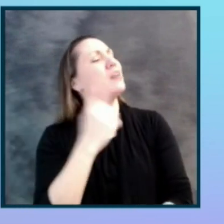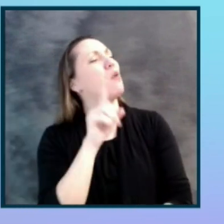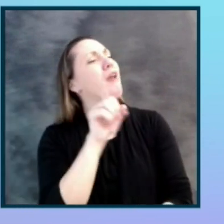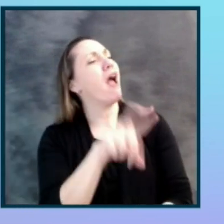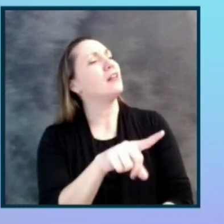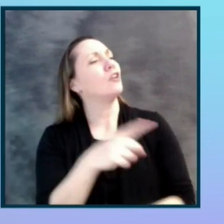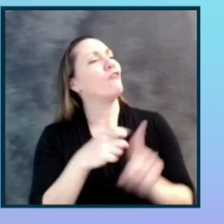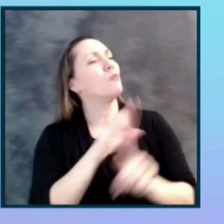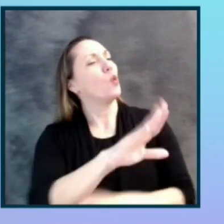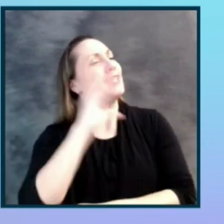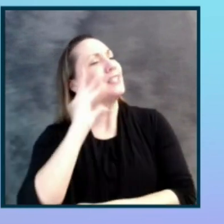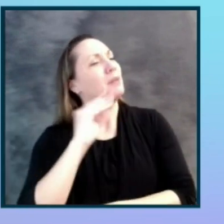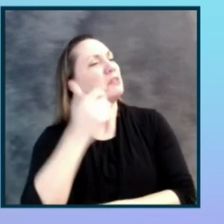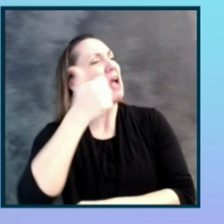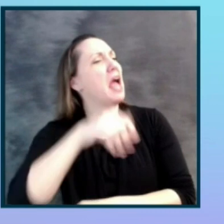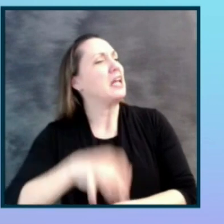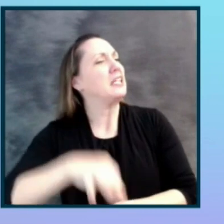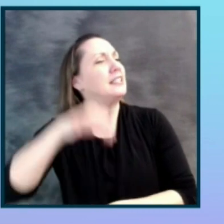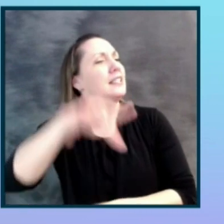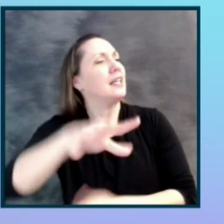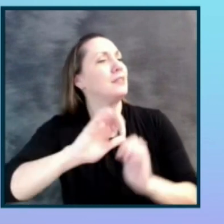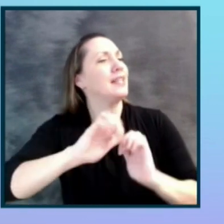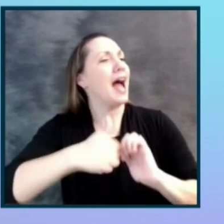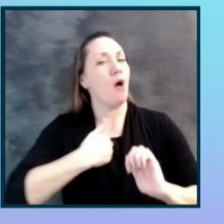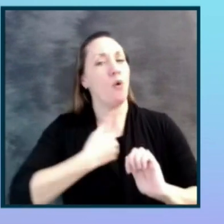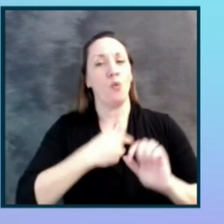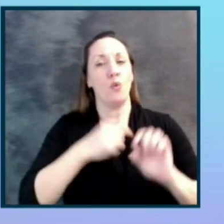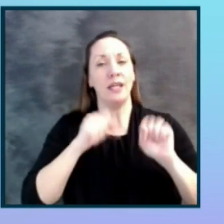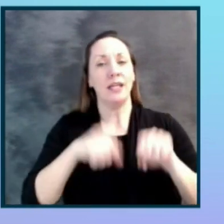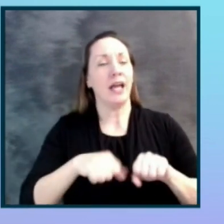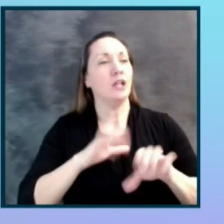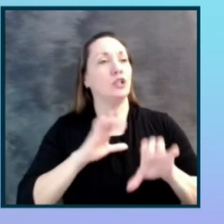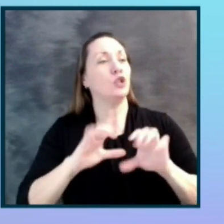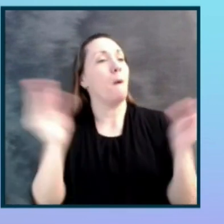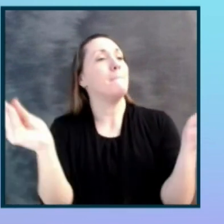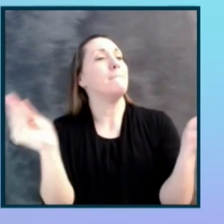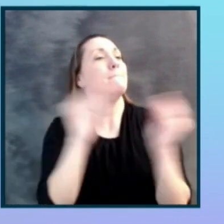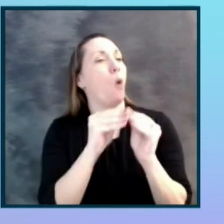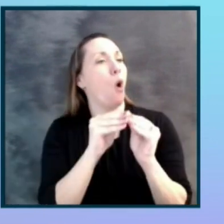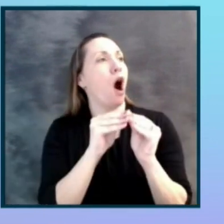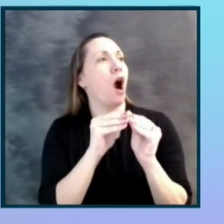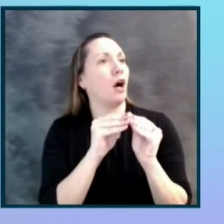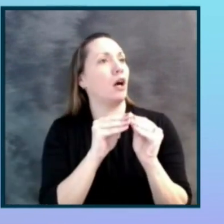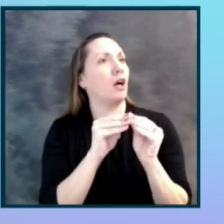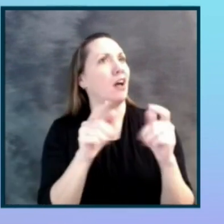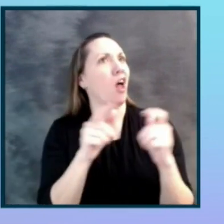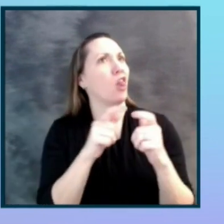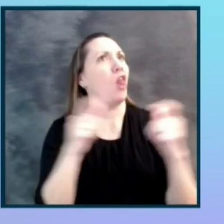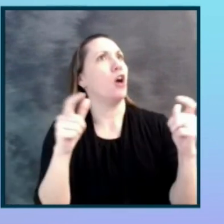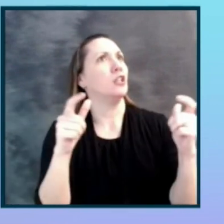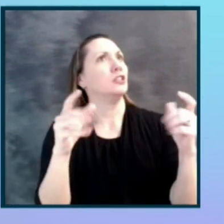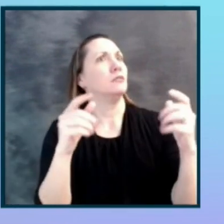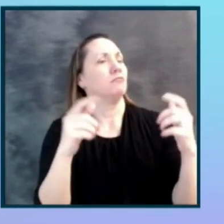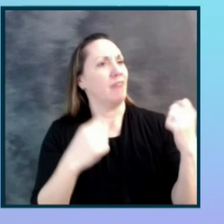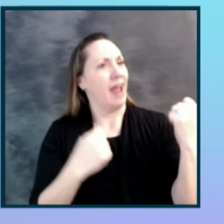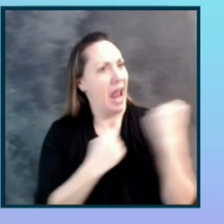is there any tips on how we can do more in large scale advocacy work within their own companies.